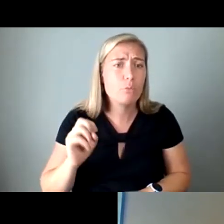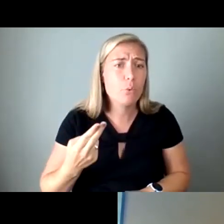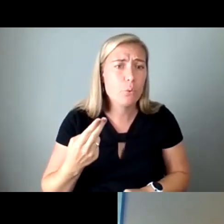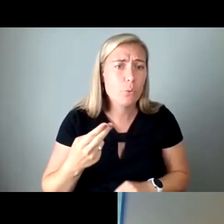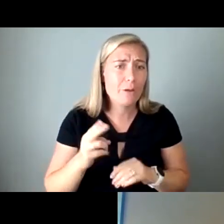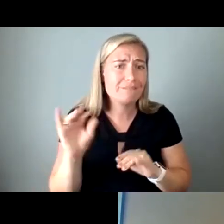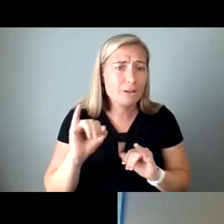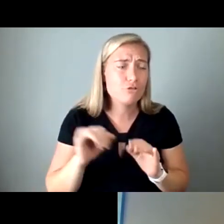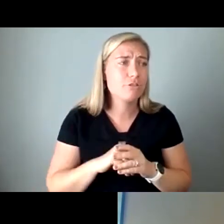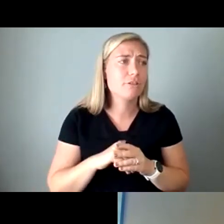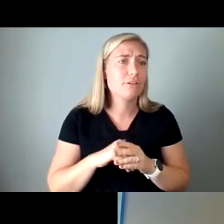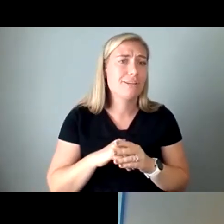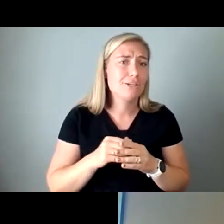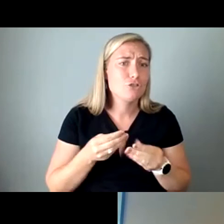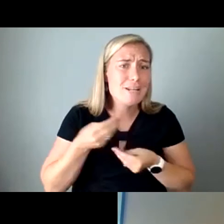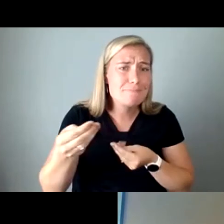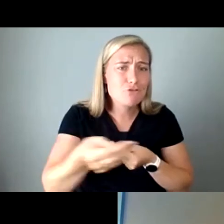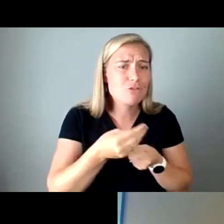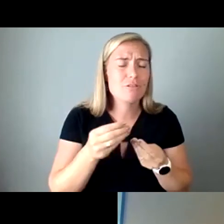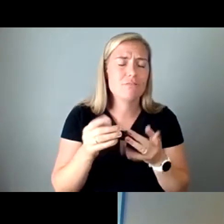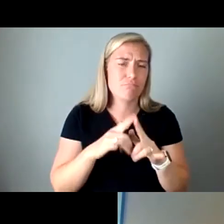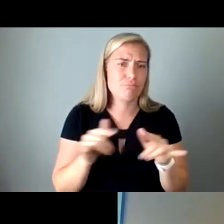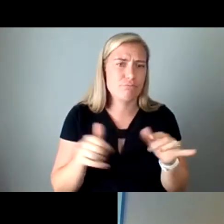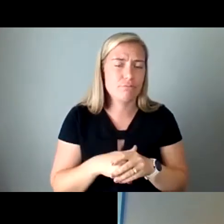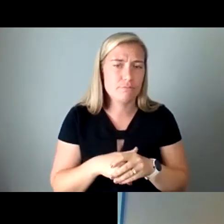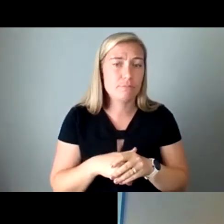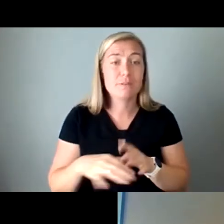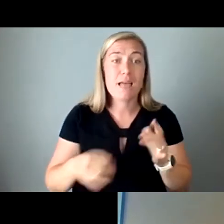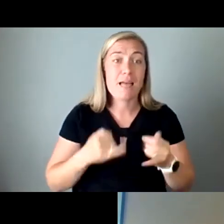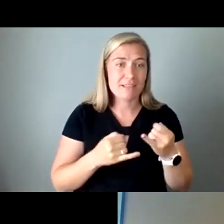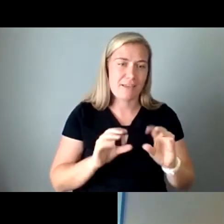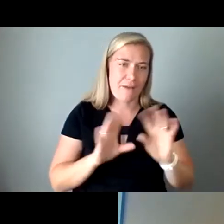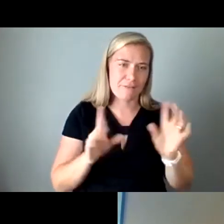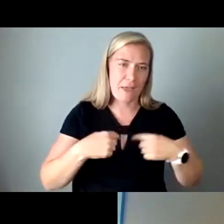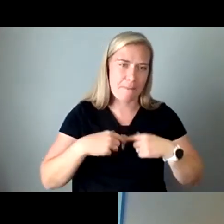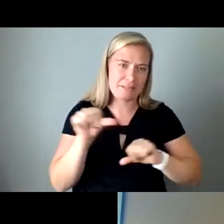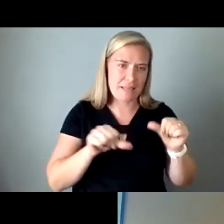Lastly you know, obviously, I'm a scientist and a physician, so I value the work that